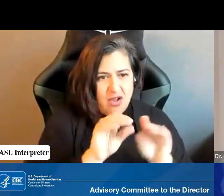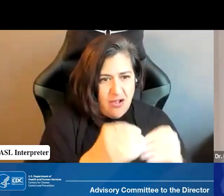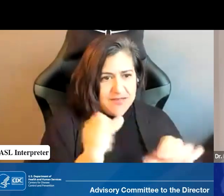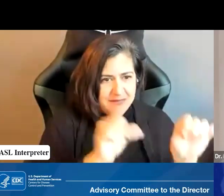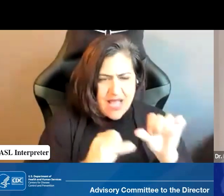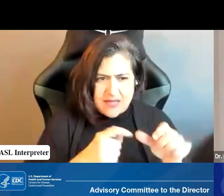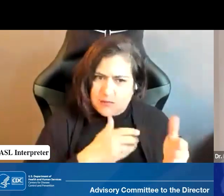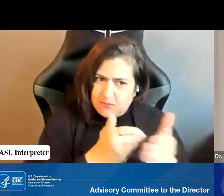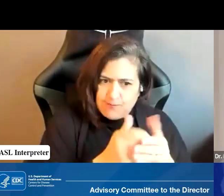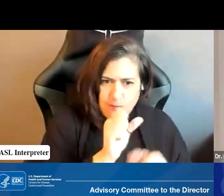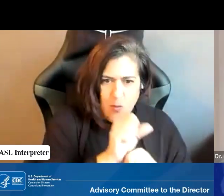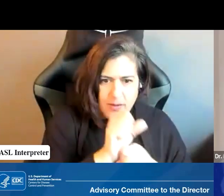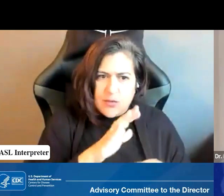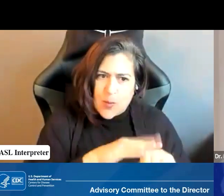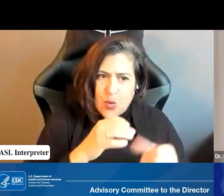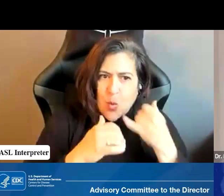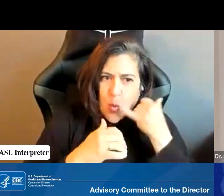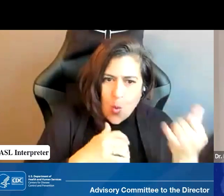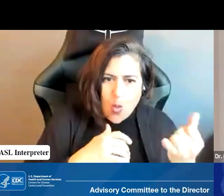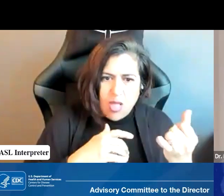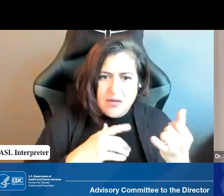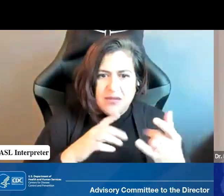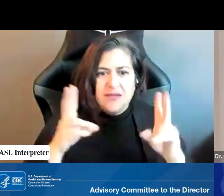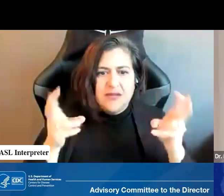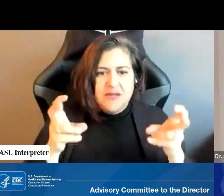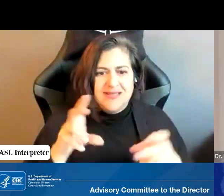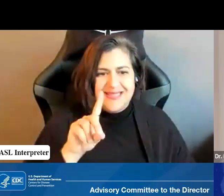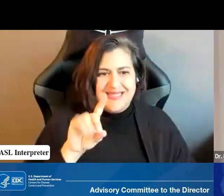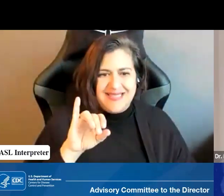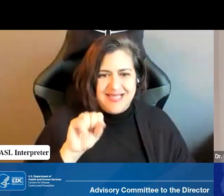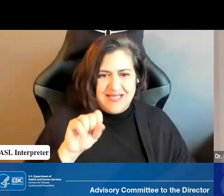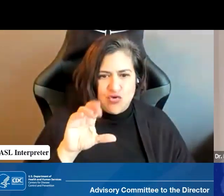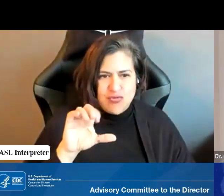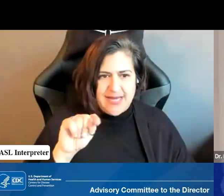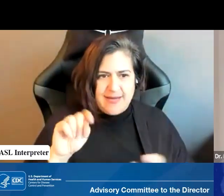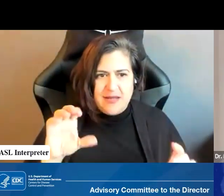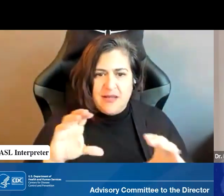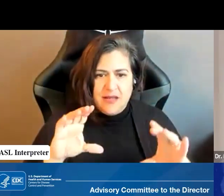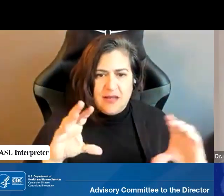I'm going to call them discreet collaborations with some of the national centers.